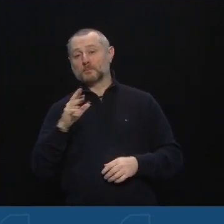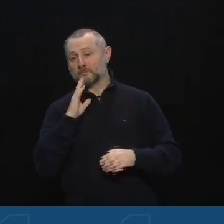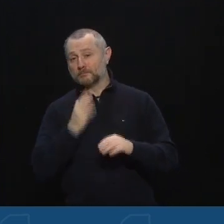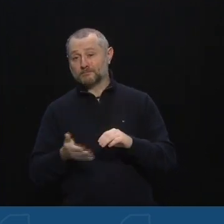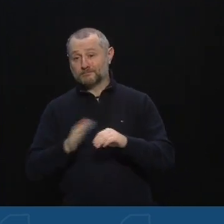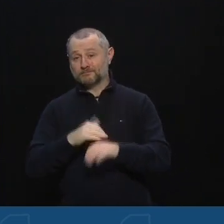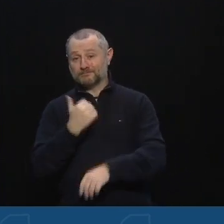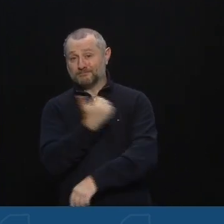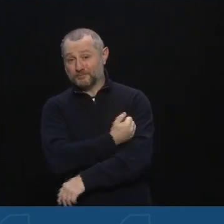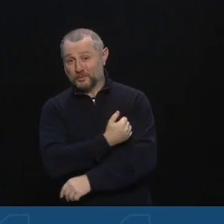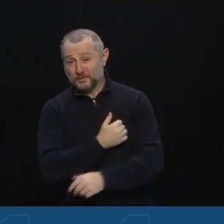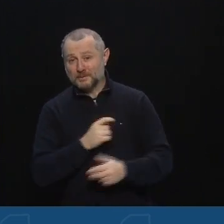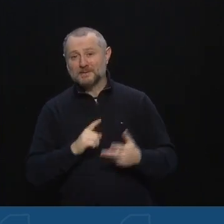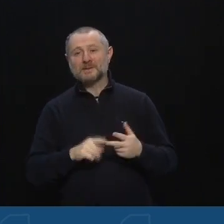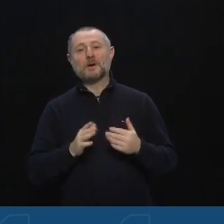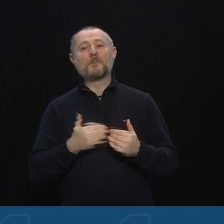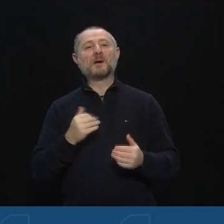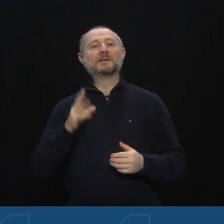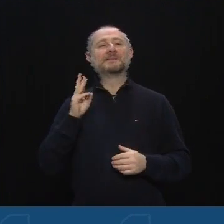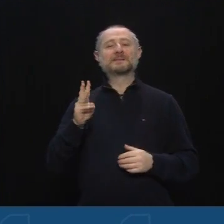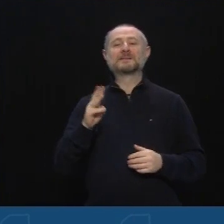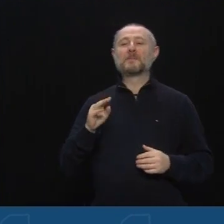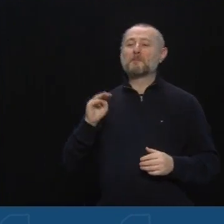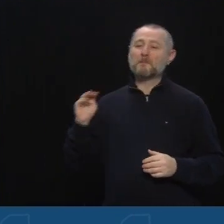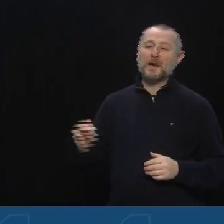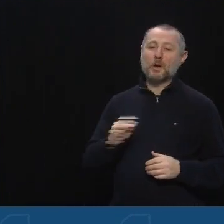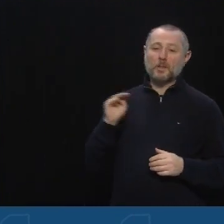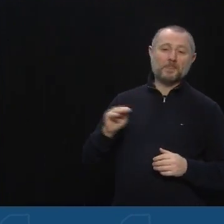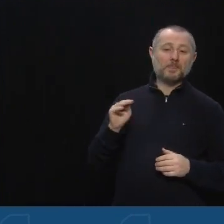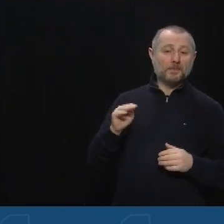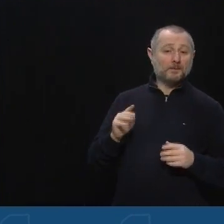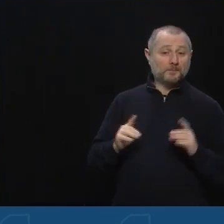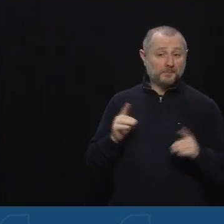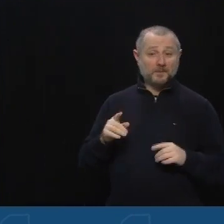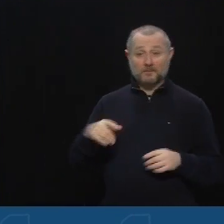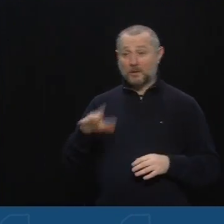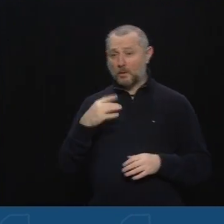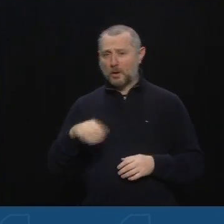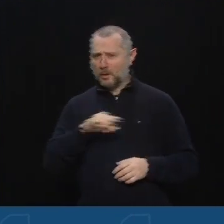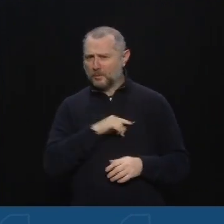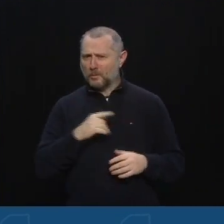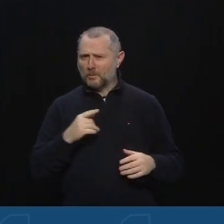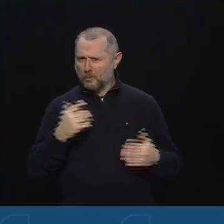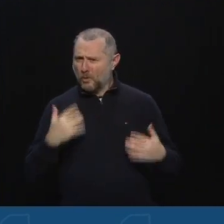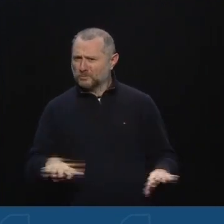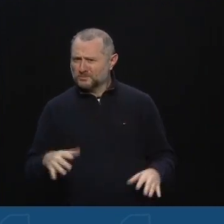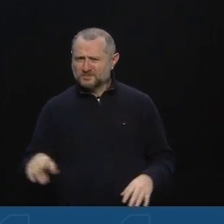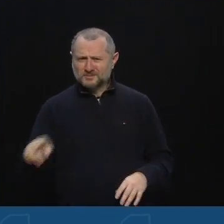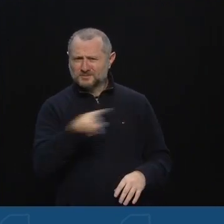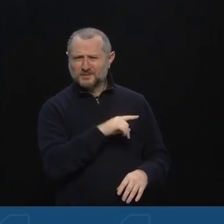ALL RIGHT, BOOSTERS. THIS IS GOOD NEWS AS WELL. LOOK HOW HIGH THEY ARE. WE HAVE ALMOST 6 MILLION PEOPLE BOOSTED ALREADY.